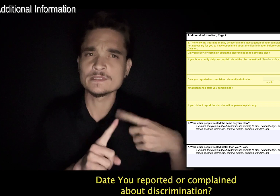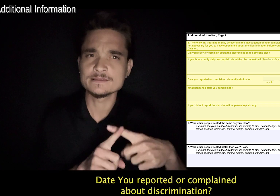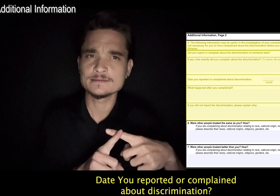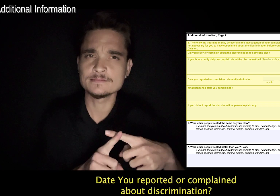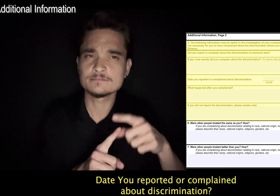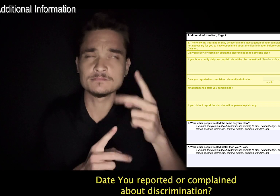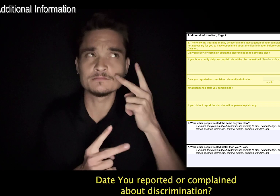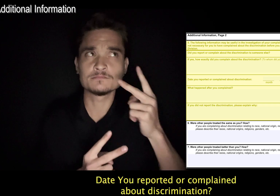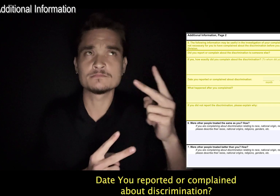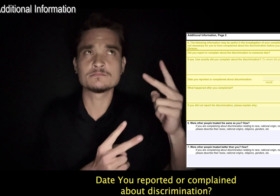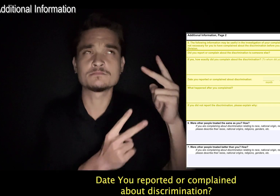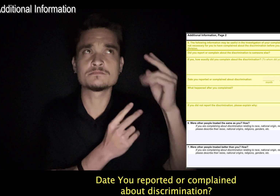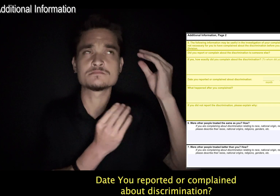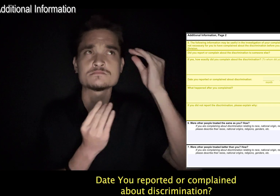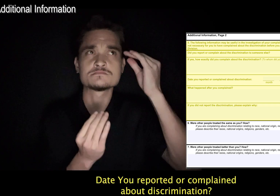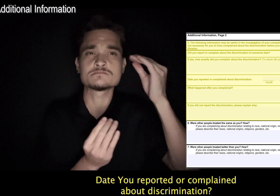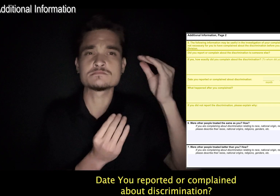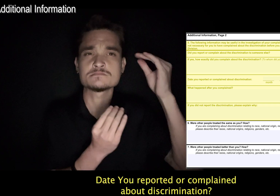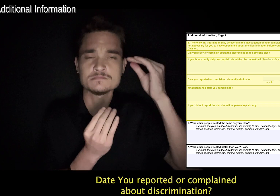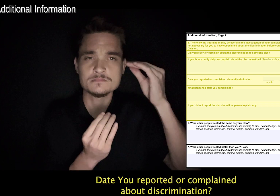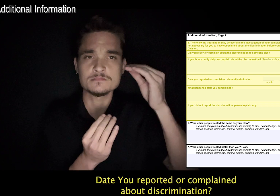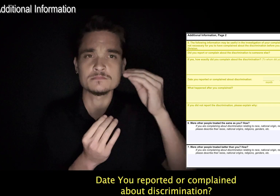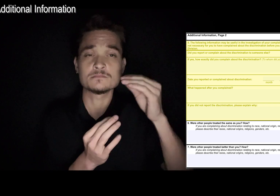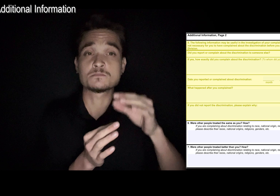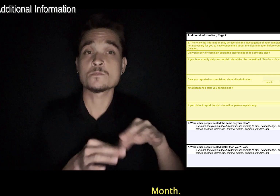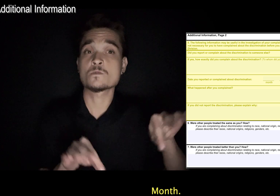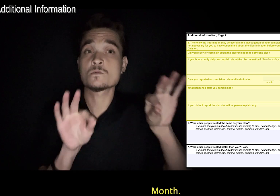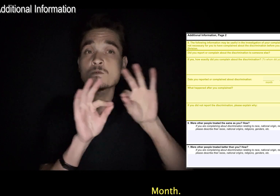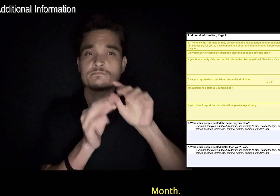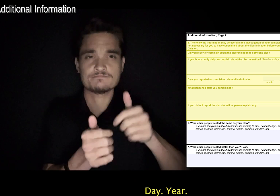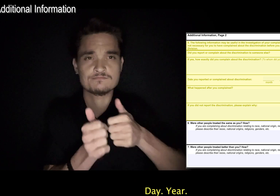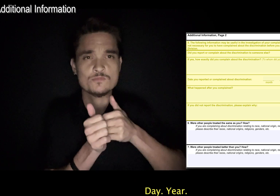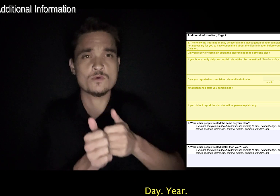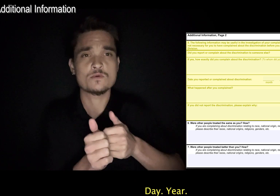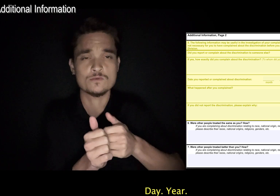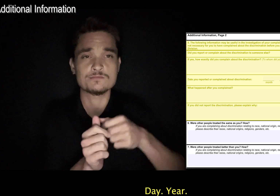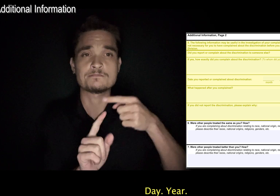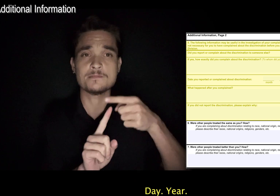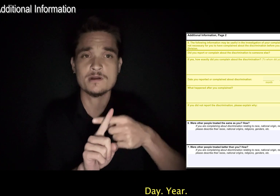Date You reported or complained about discrimination? Month. Day. Year.